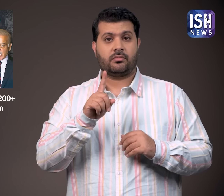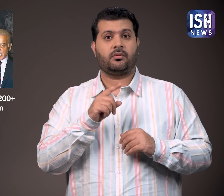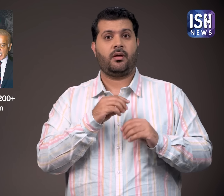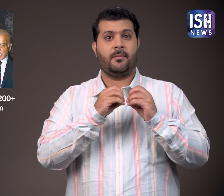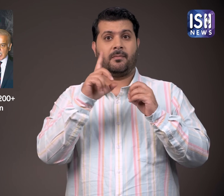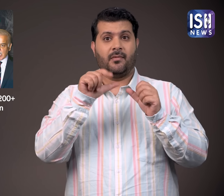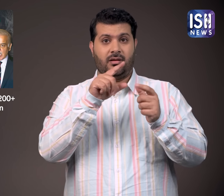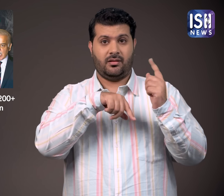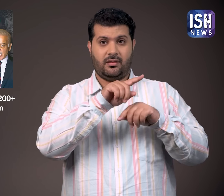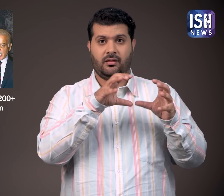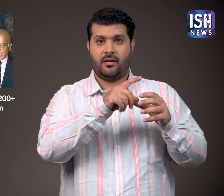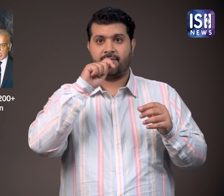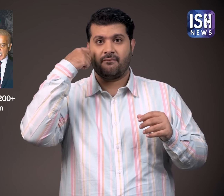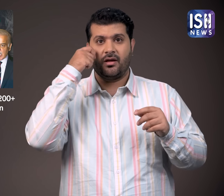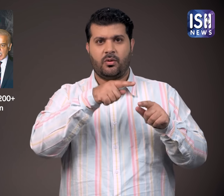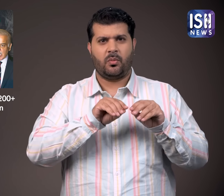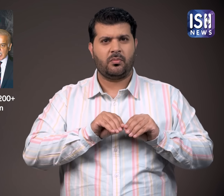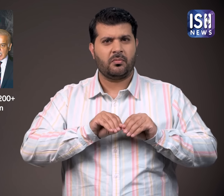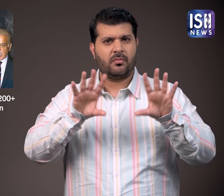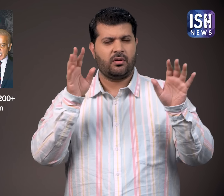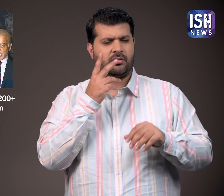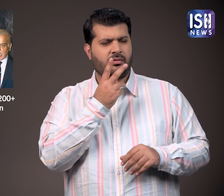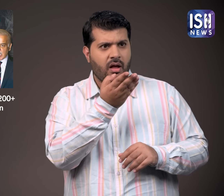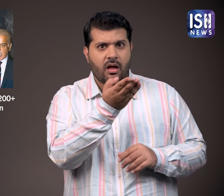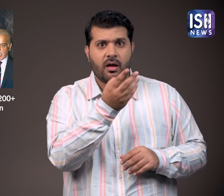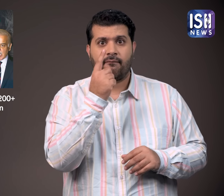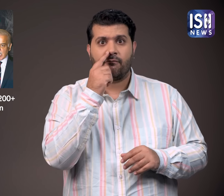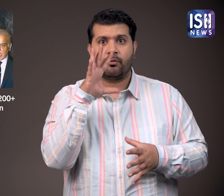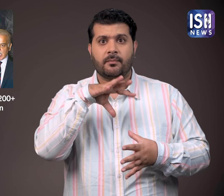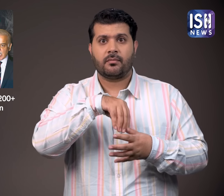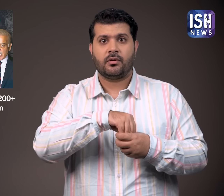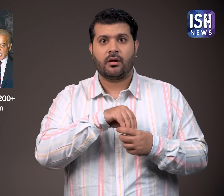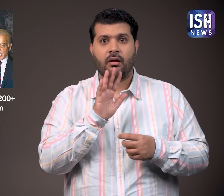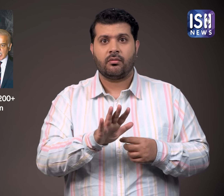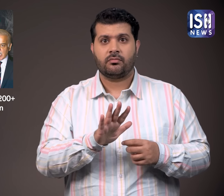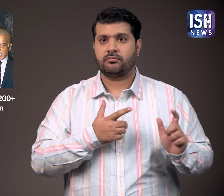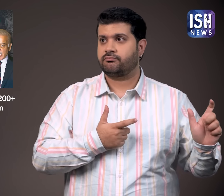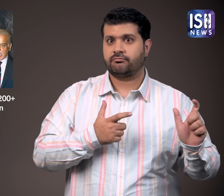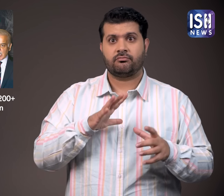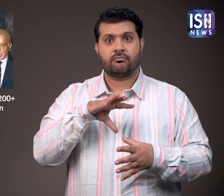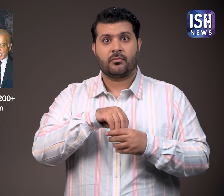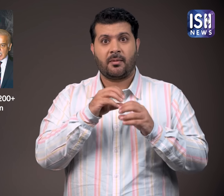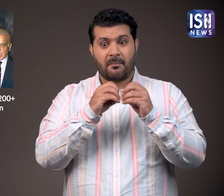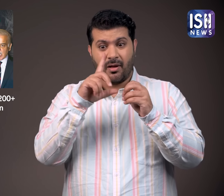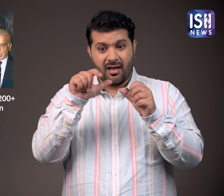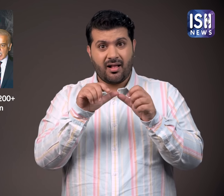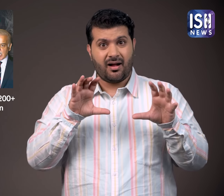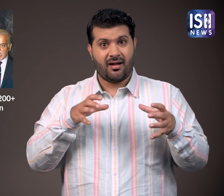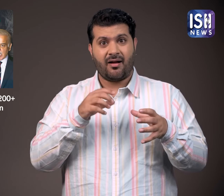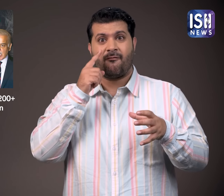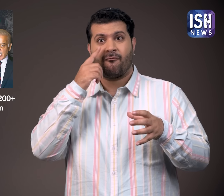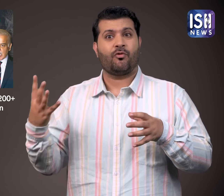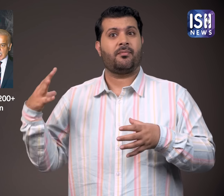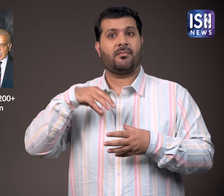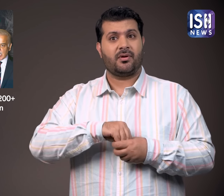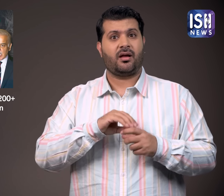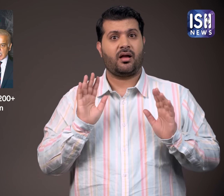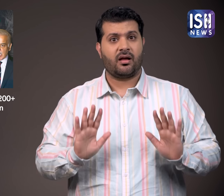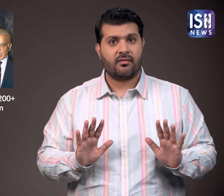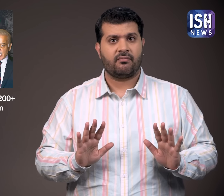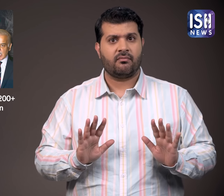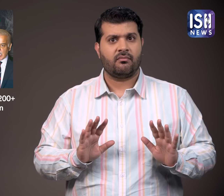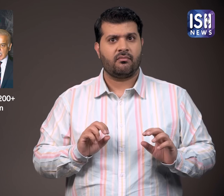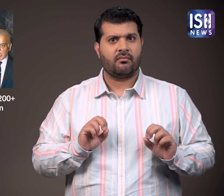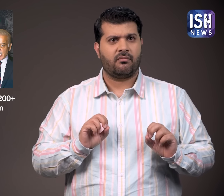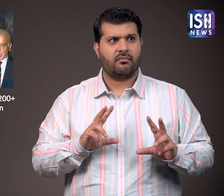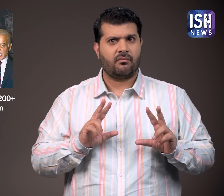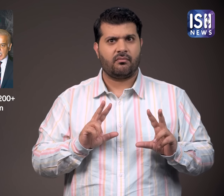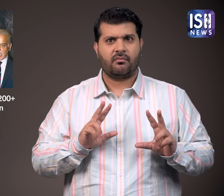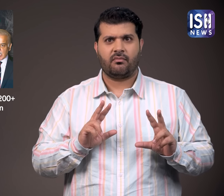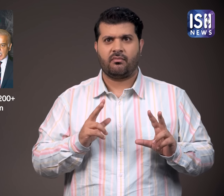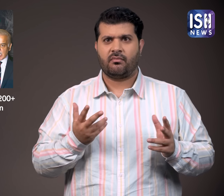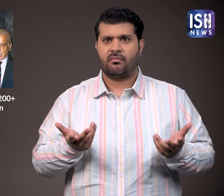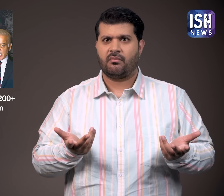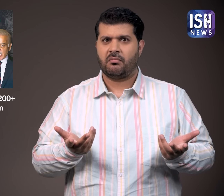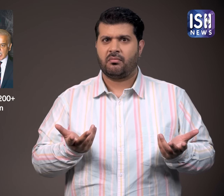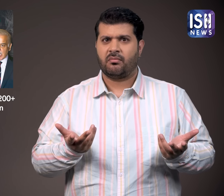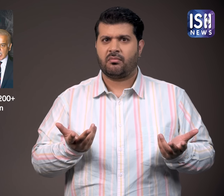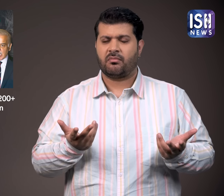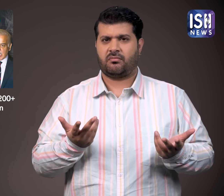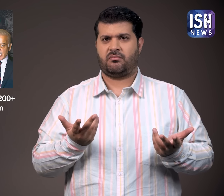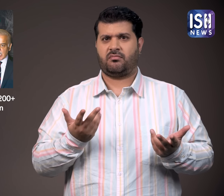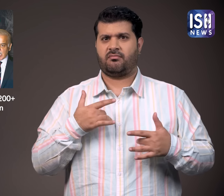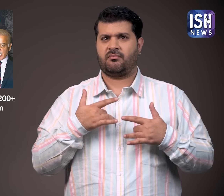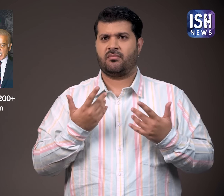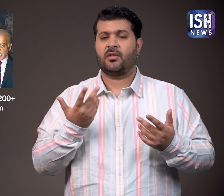and the BLA too released videos showing women taking part in the attacks. Shocking!